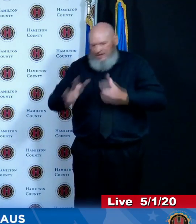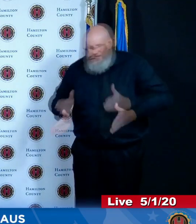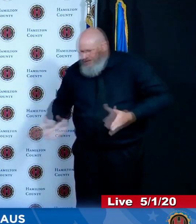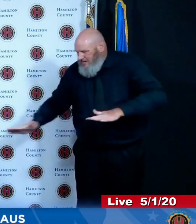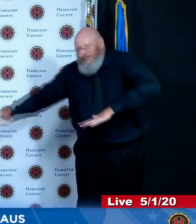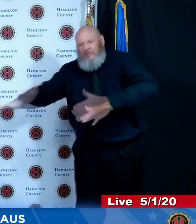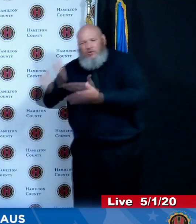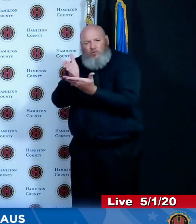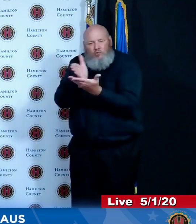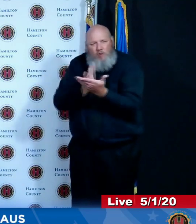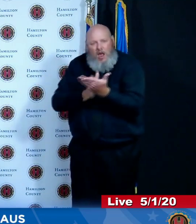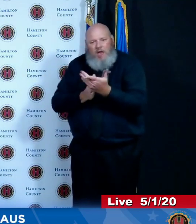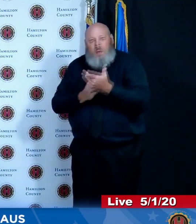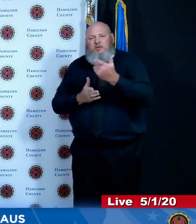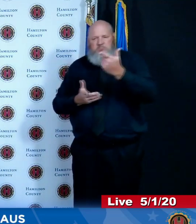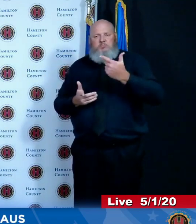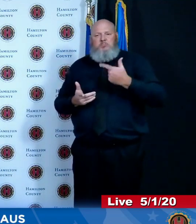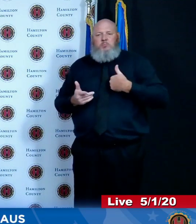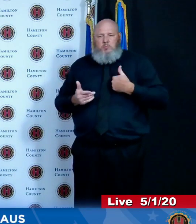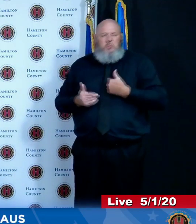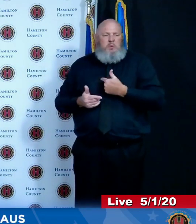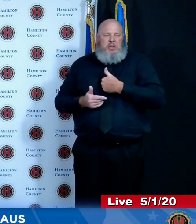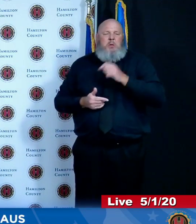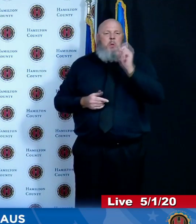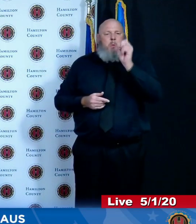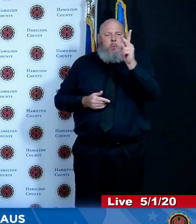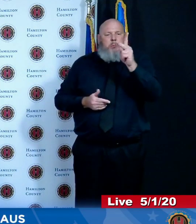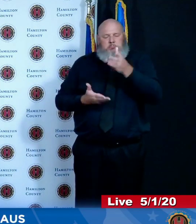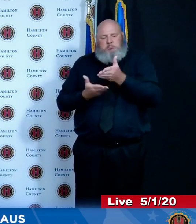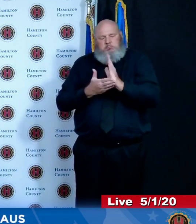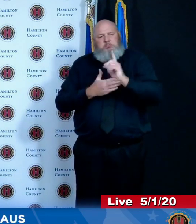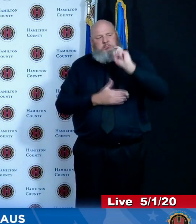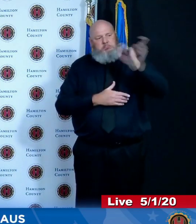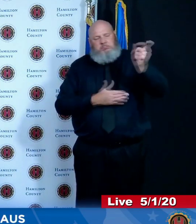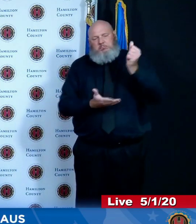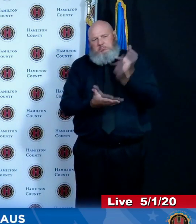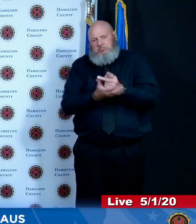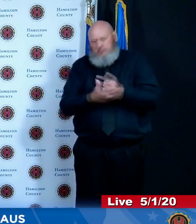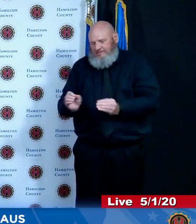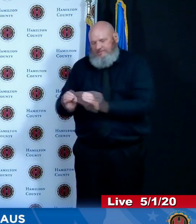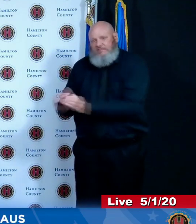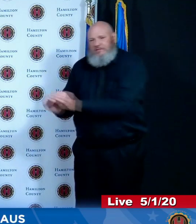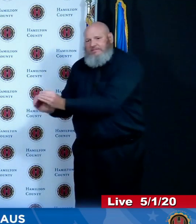partners as we proceed through this crisis and then finally and I mentioned